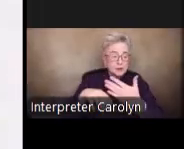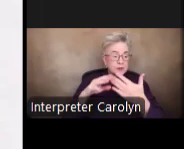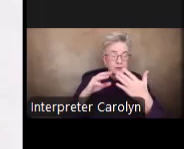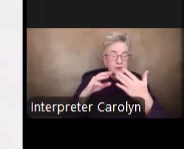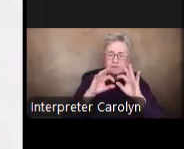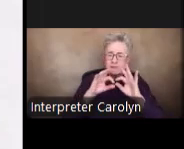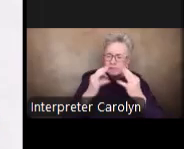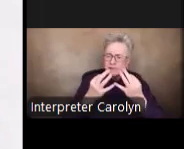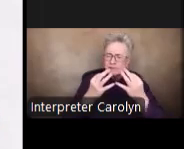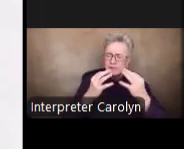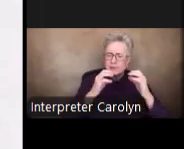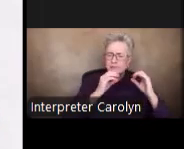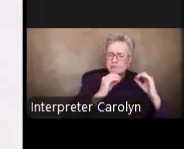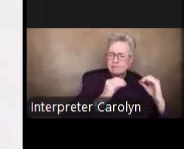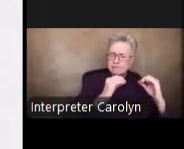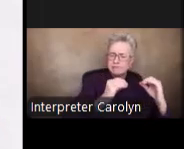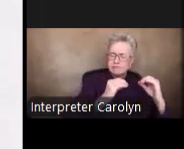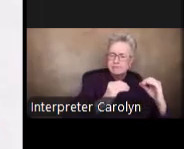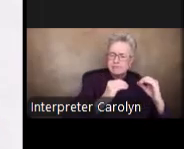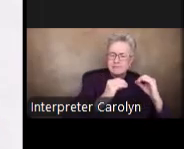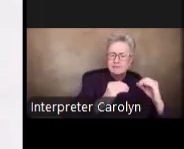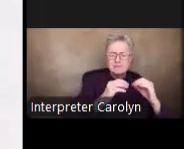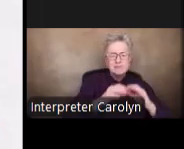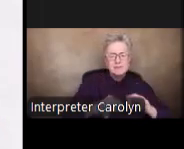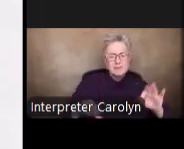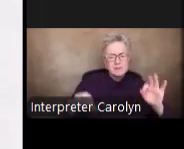educating families on typical timelines and reducing that